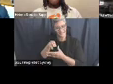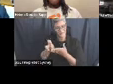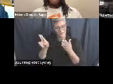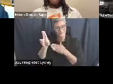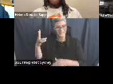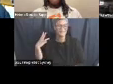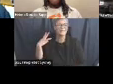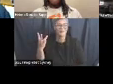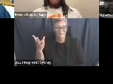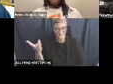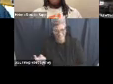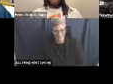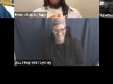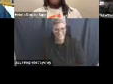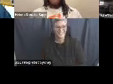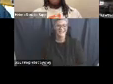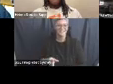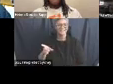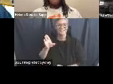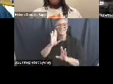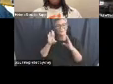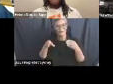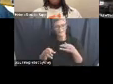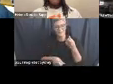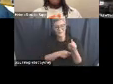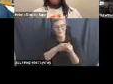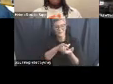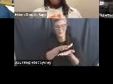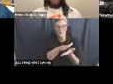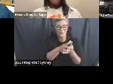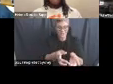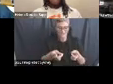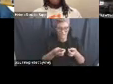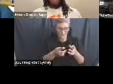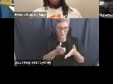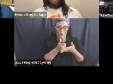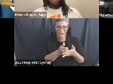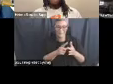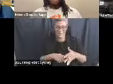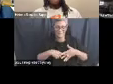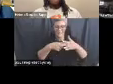school districts to succeed in creating and implementing effective early learning structures